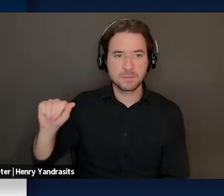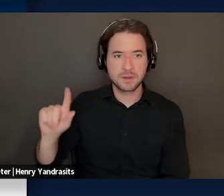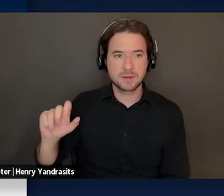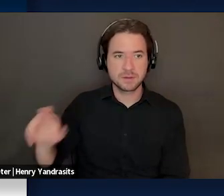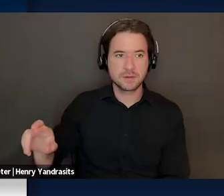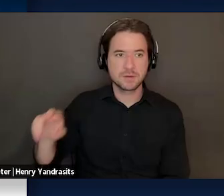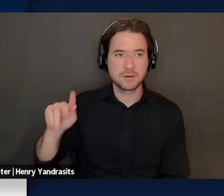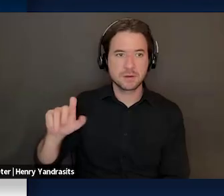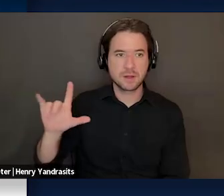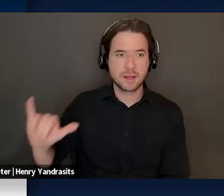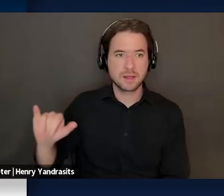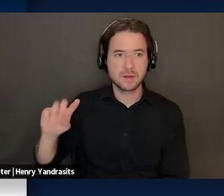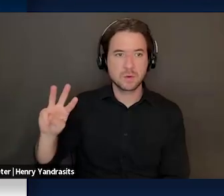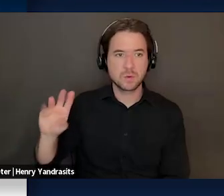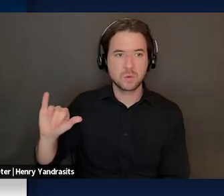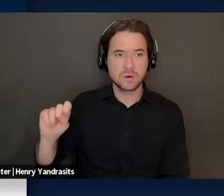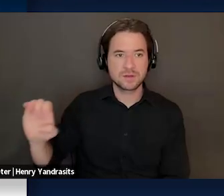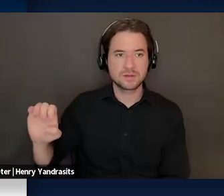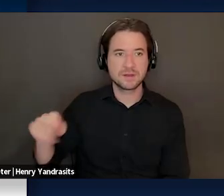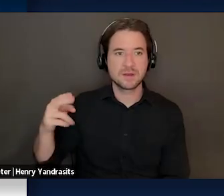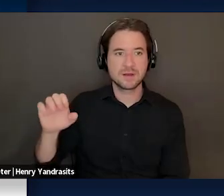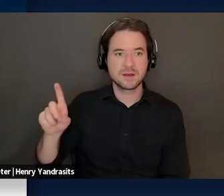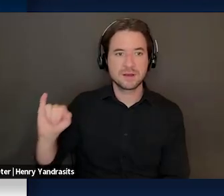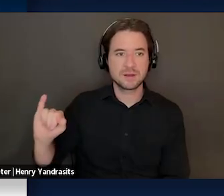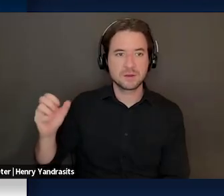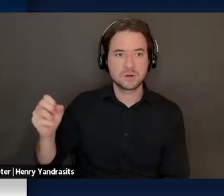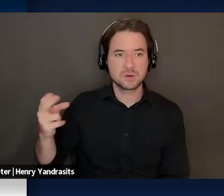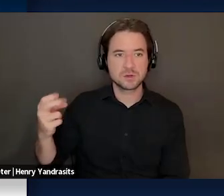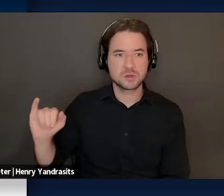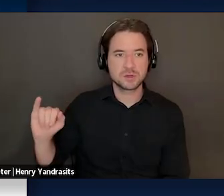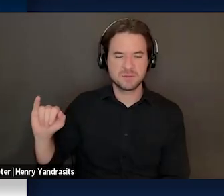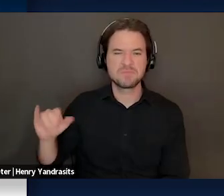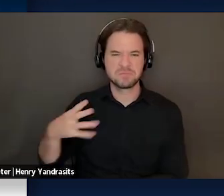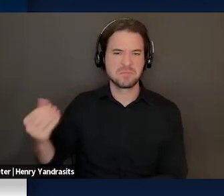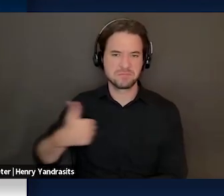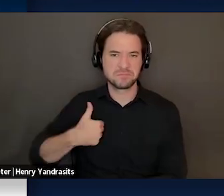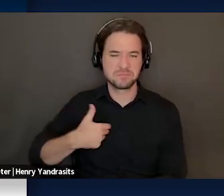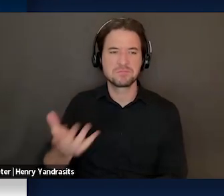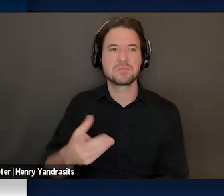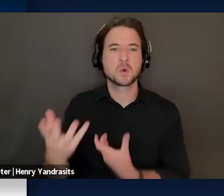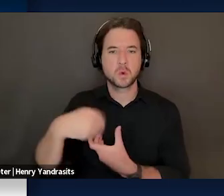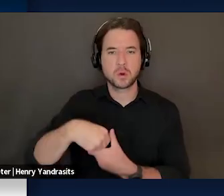And, uh, that topic, uh, the title for this presentation is Incorporating American Sign Language Education into Medical Training.